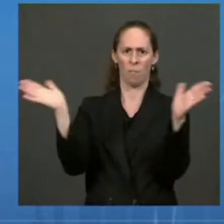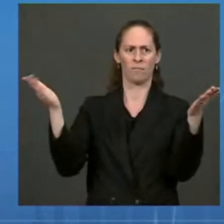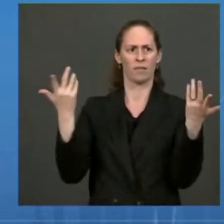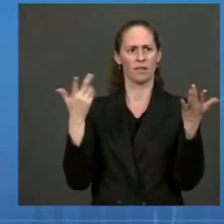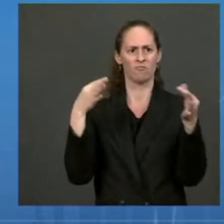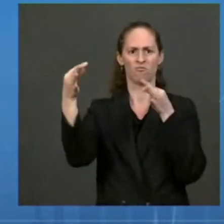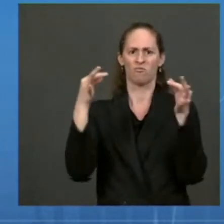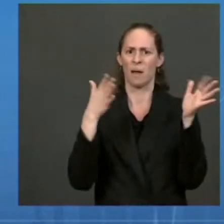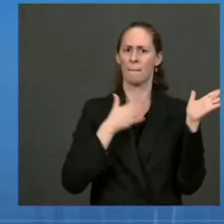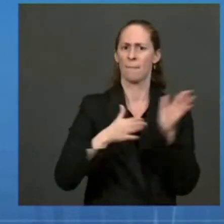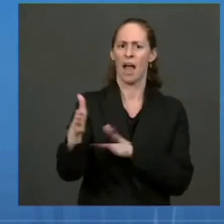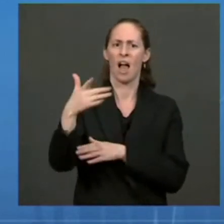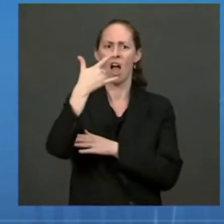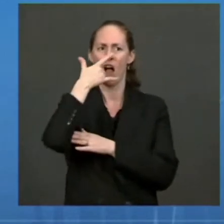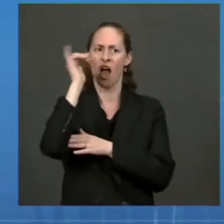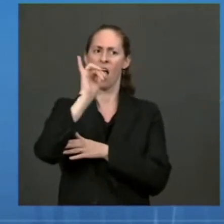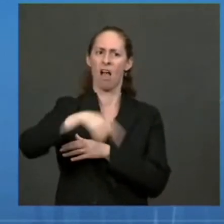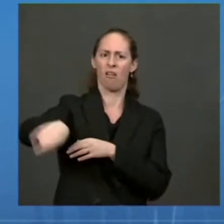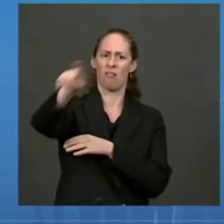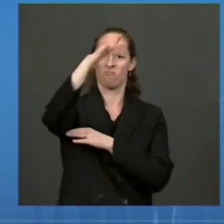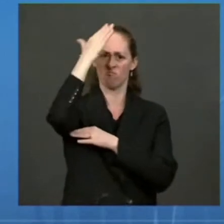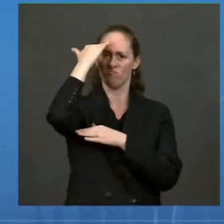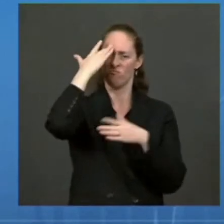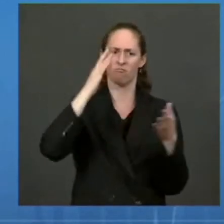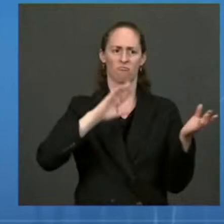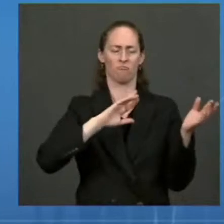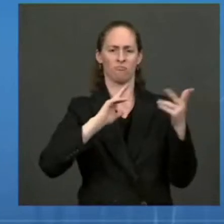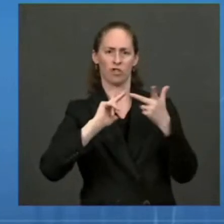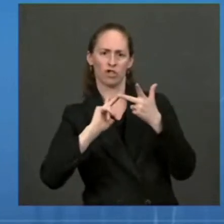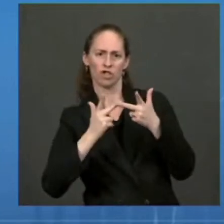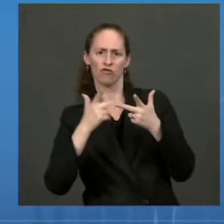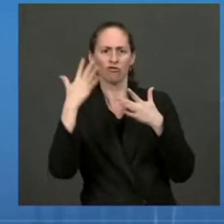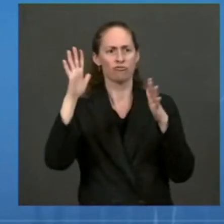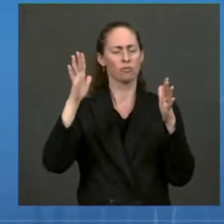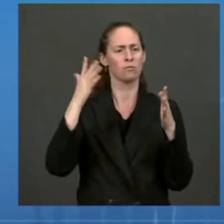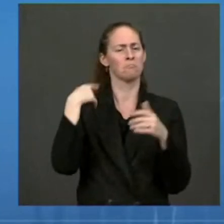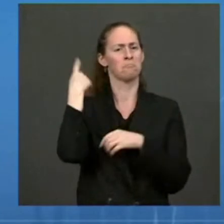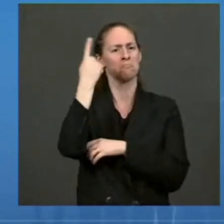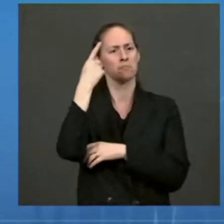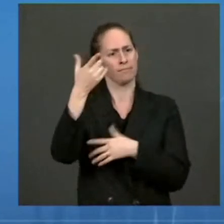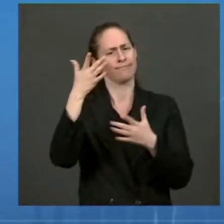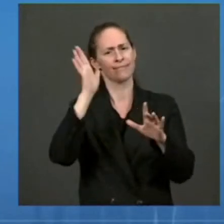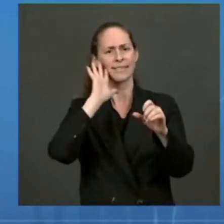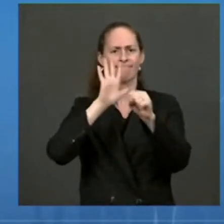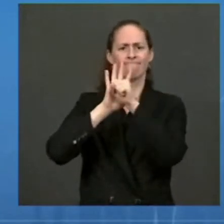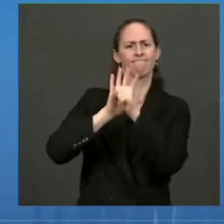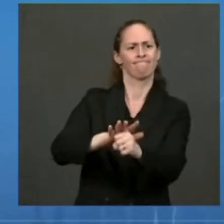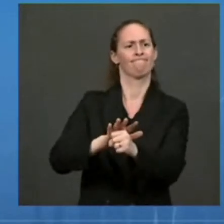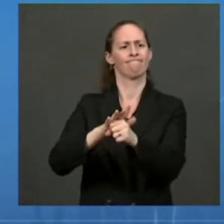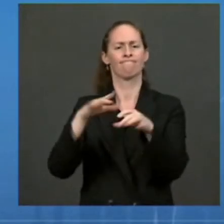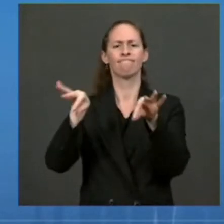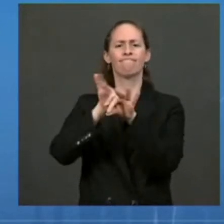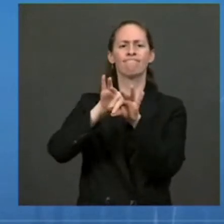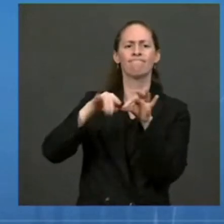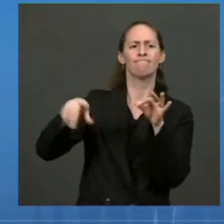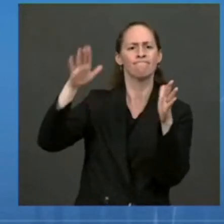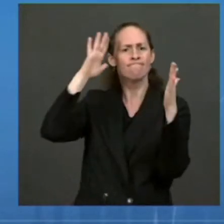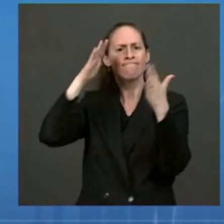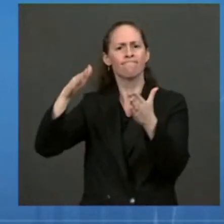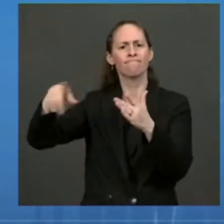I AM WONDERING, YOU HAVE BEEN PUBLIC ABOUT PLANNING TO ROLL OUT BOOSTERS.